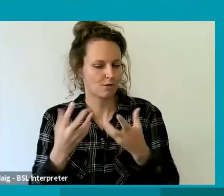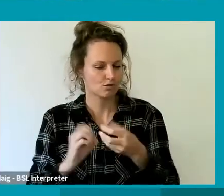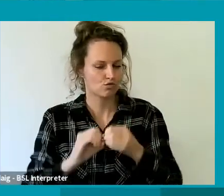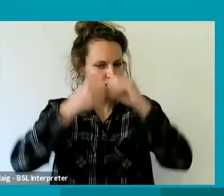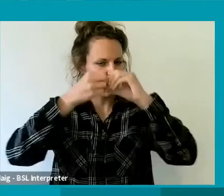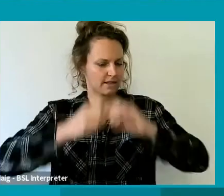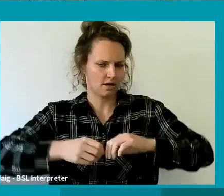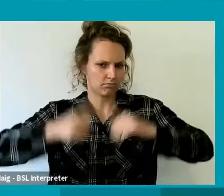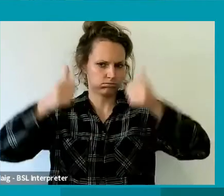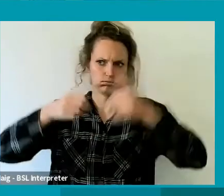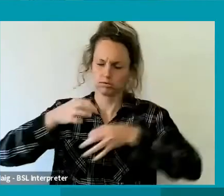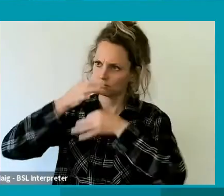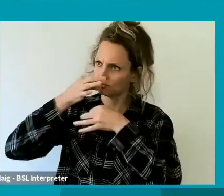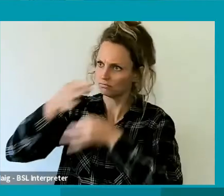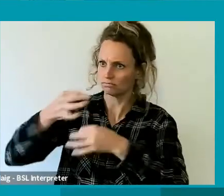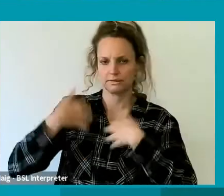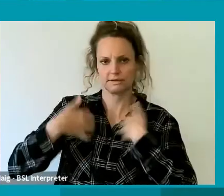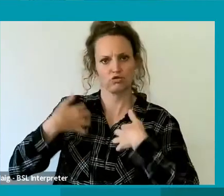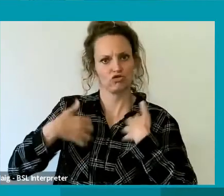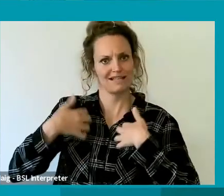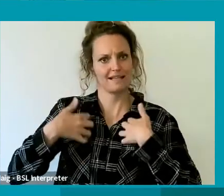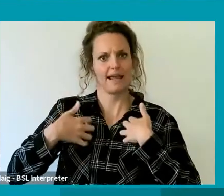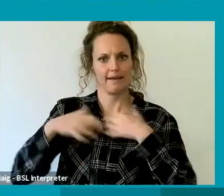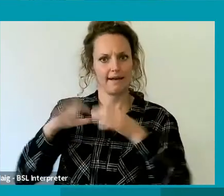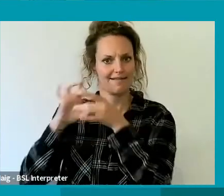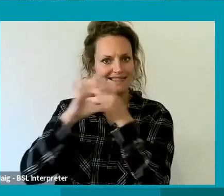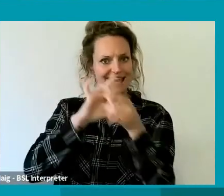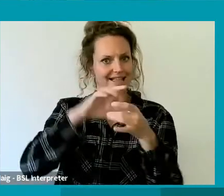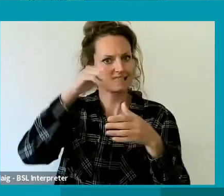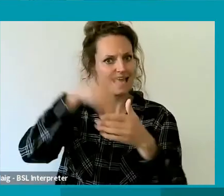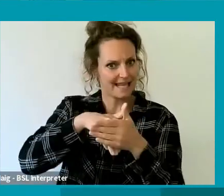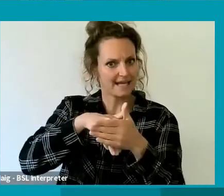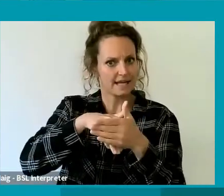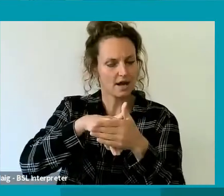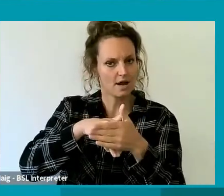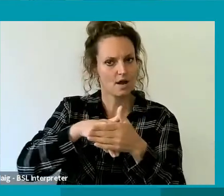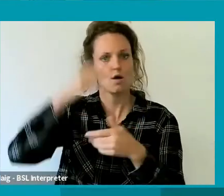compelling LinkedIn personal profile so this webinar will be about 50